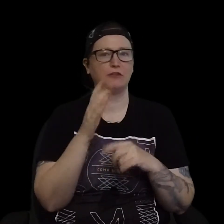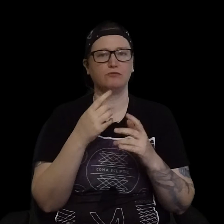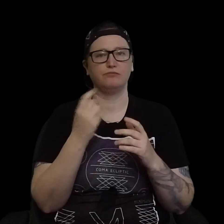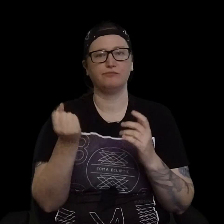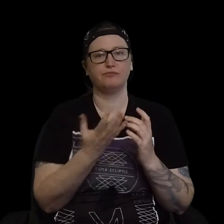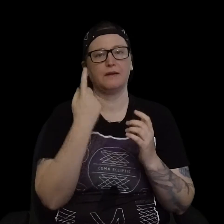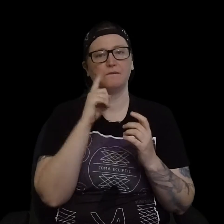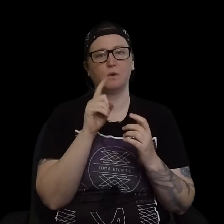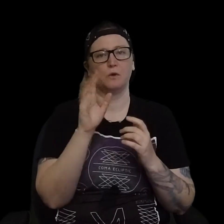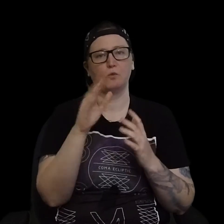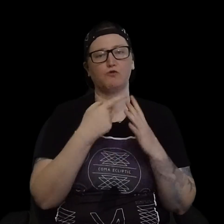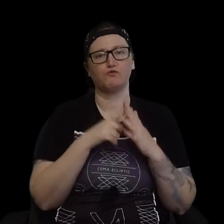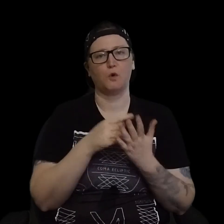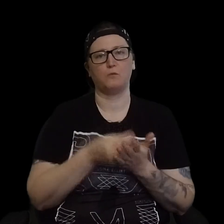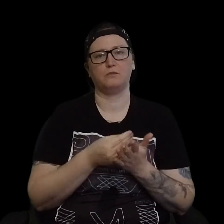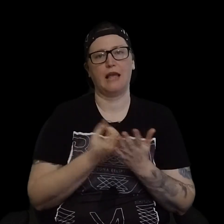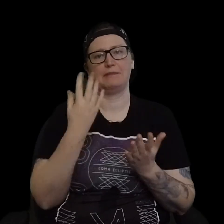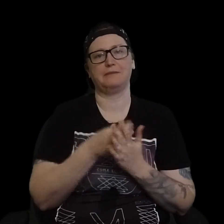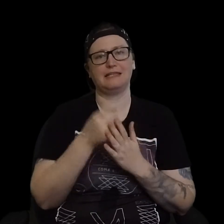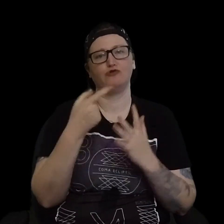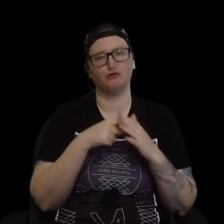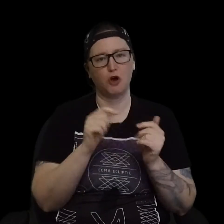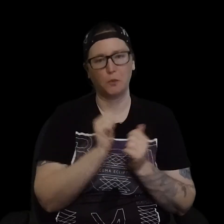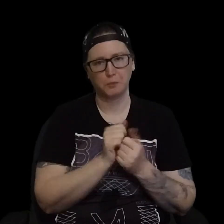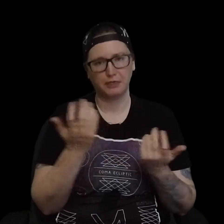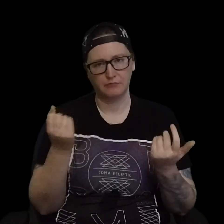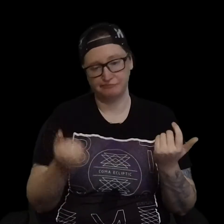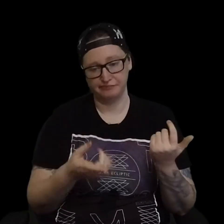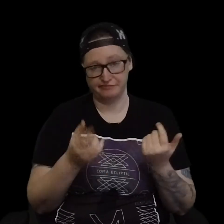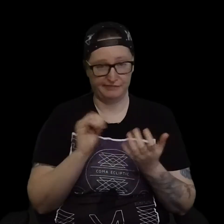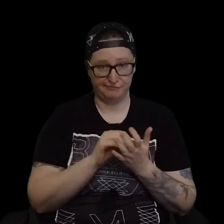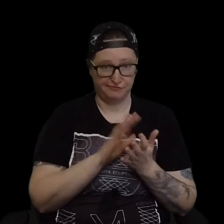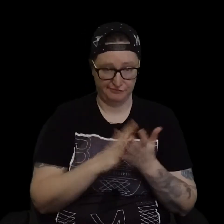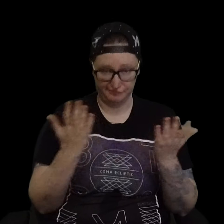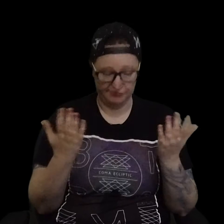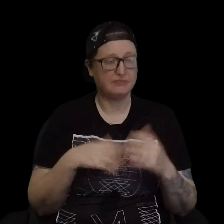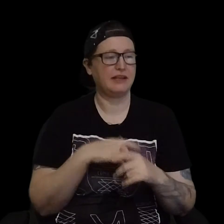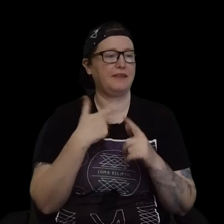and then you're gonna throw for your starting money so how much money do you start with put that